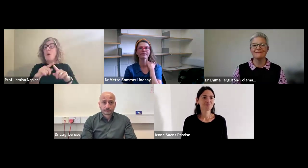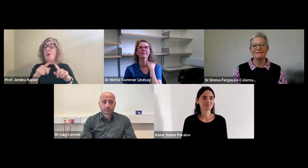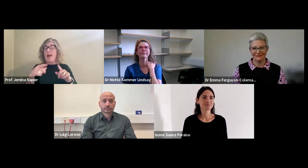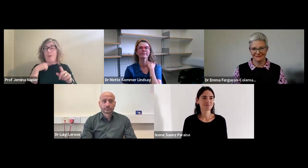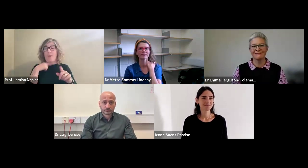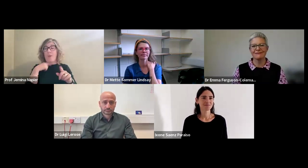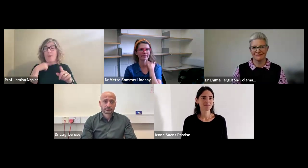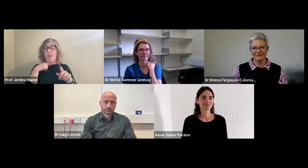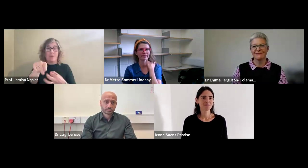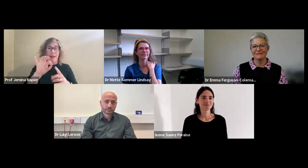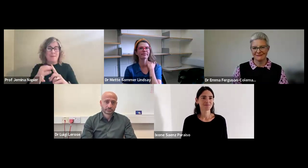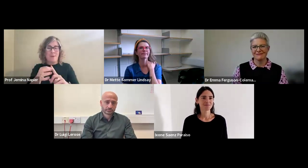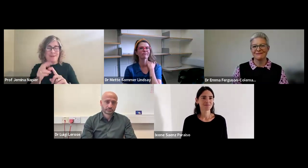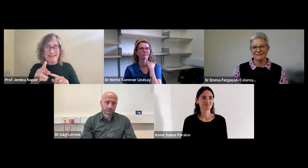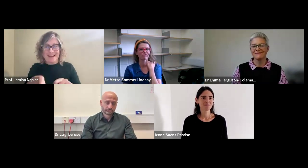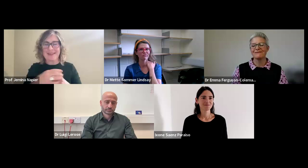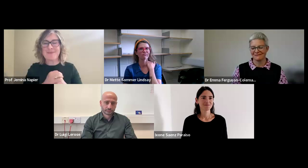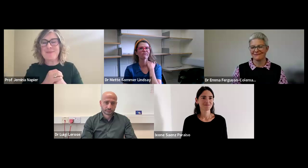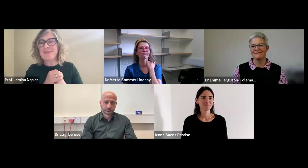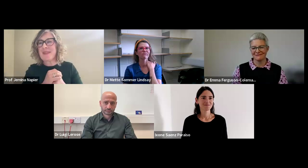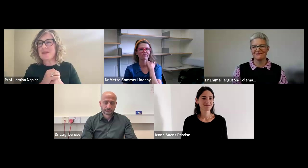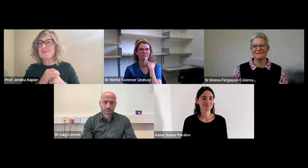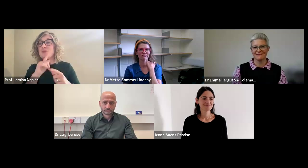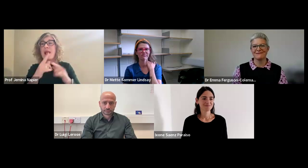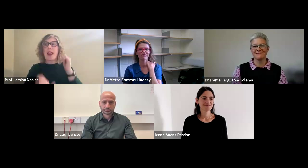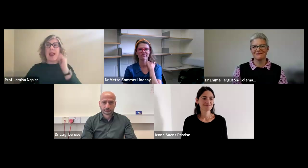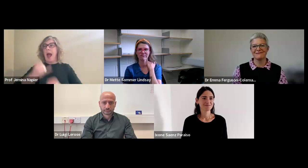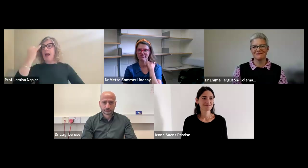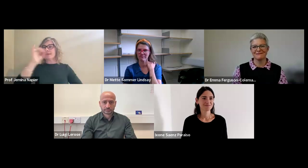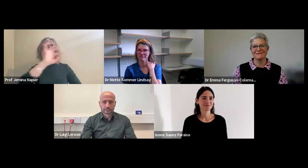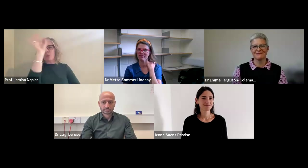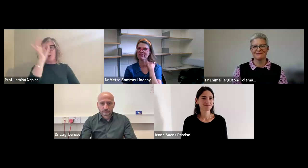whether they're a person of color, and we'll come back to those points in the general Q&A.